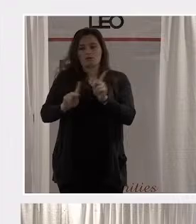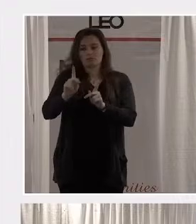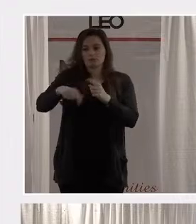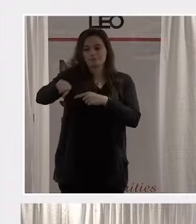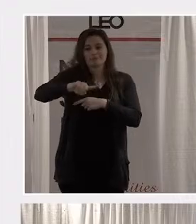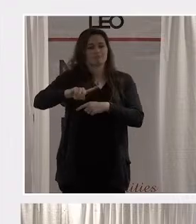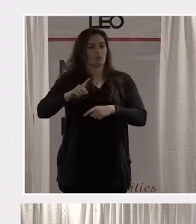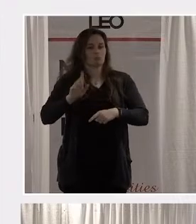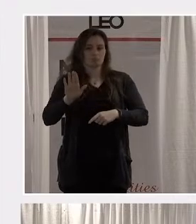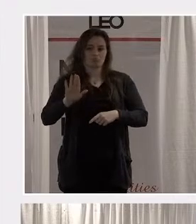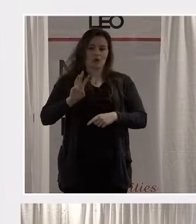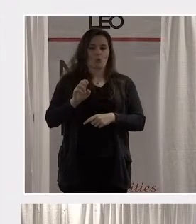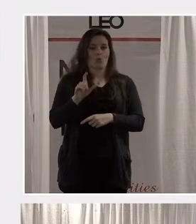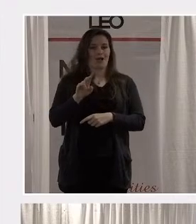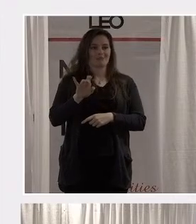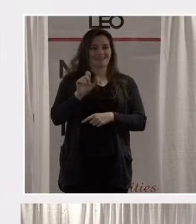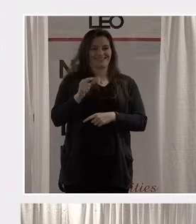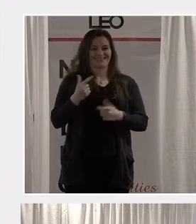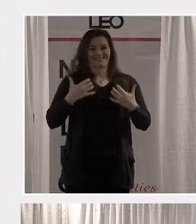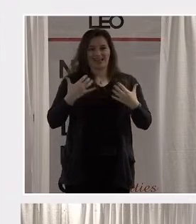AMANDA, WOULD YOU LIKE TO JOIN ME ON STAGE?